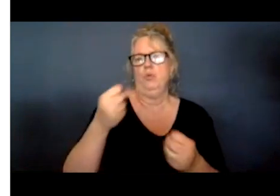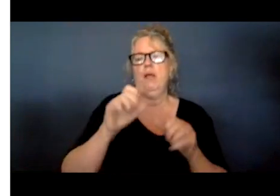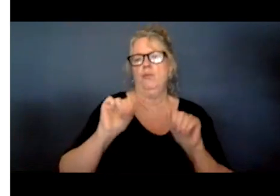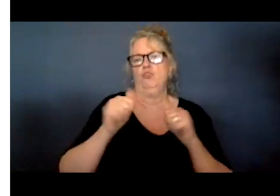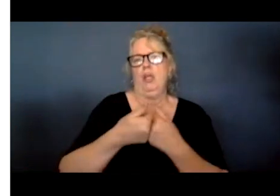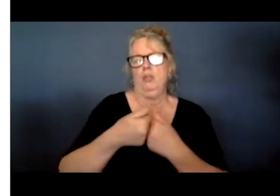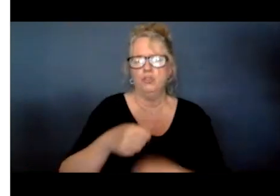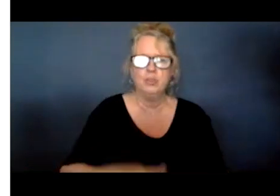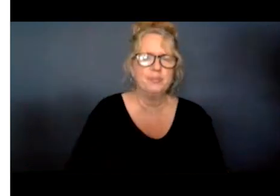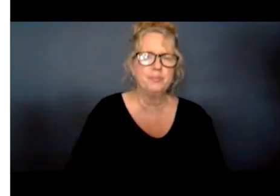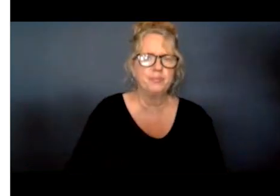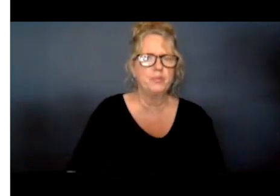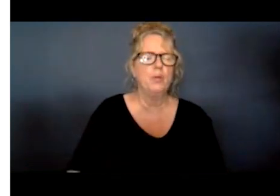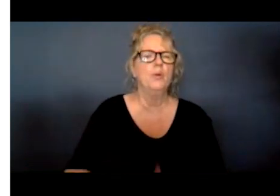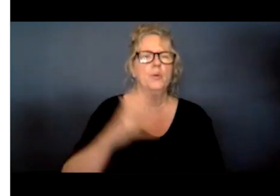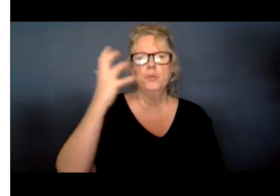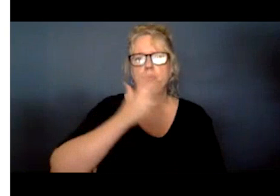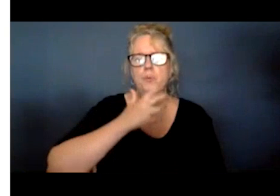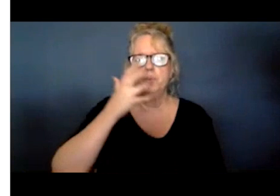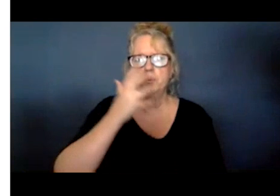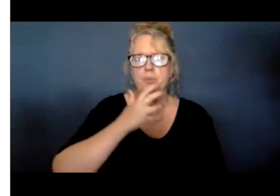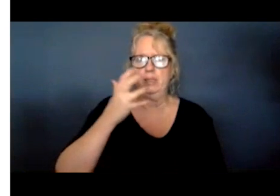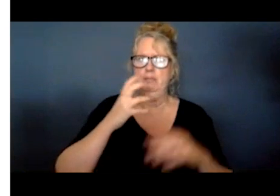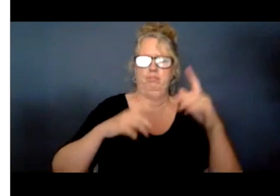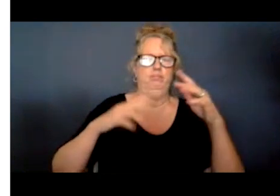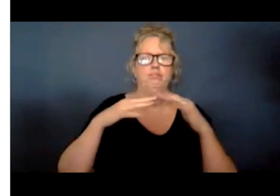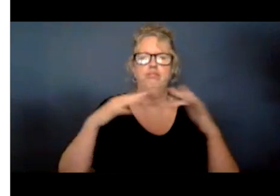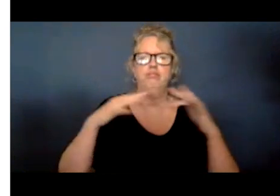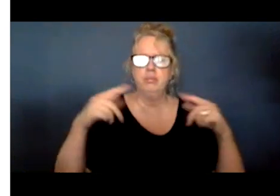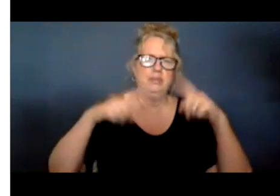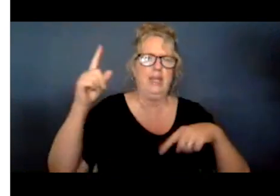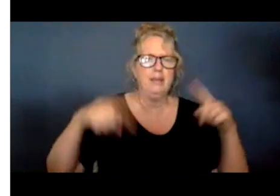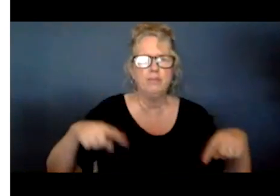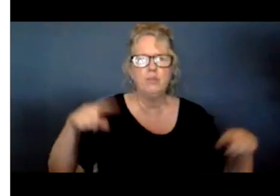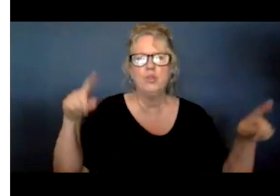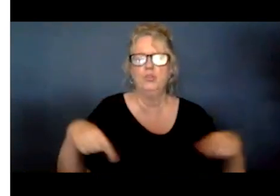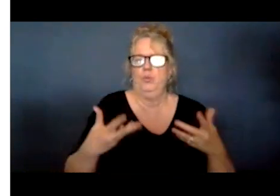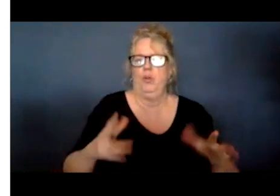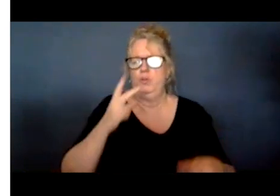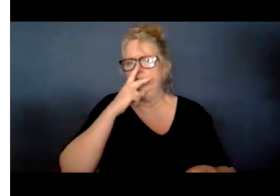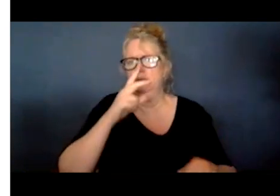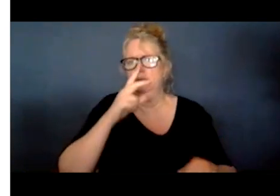It’s an incredibly diverse and talented group, and we’re already seeing the potential of what